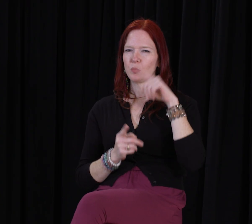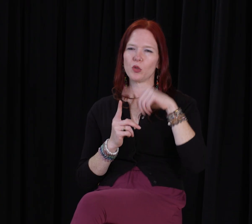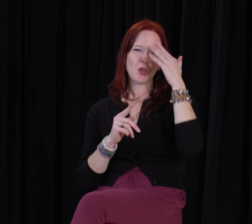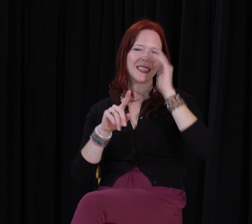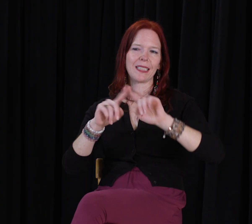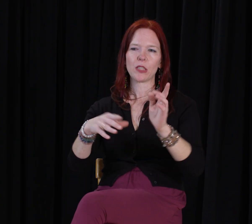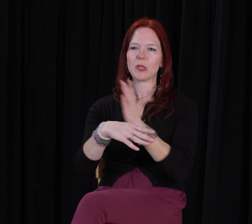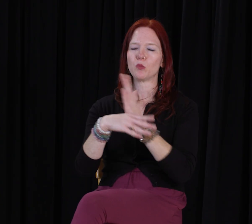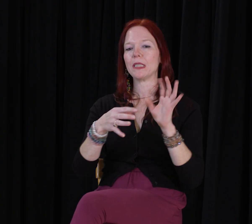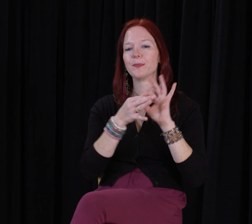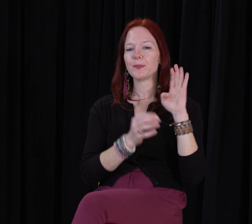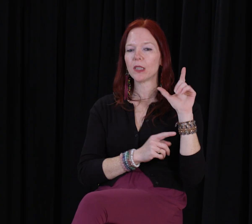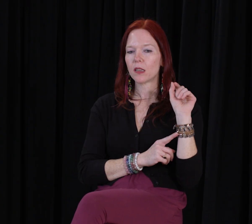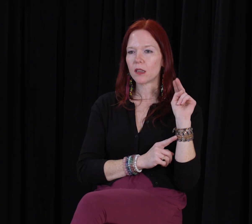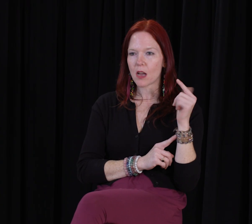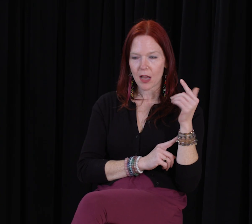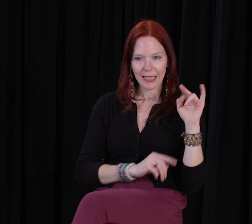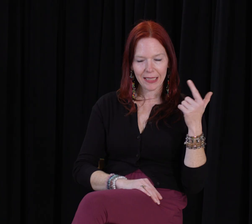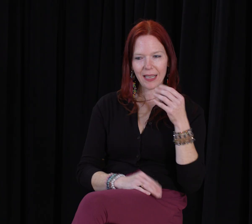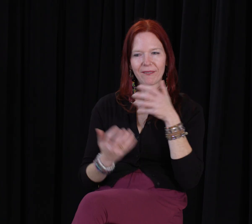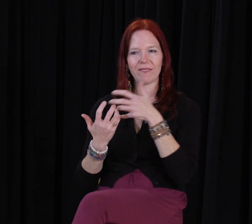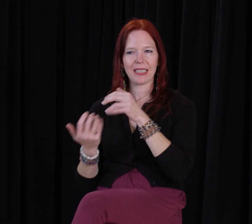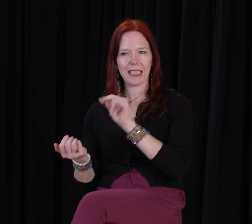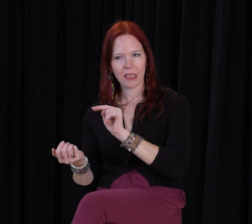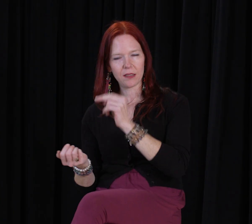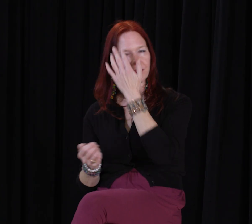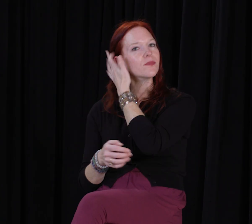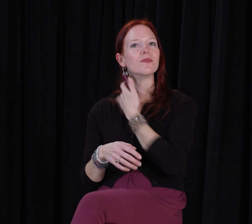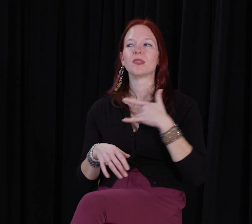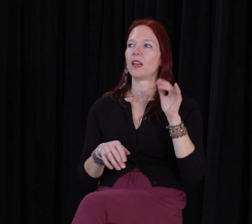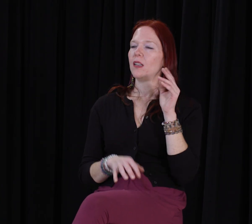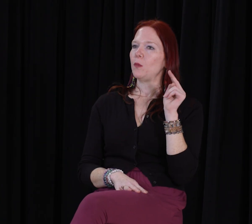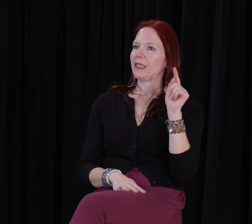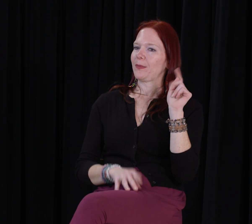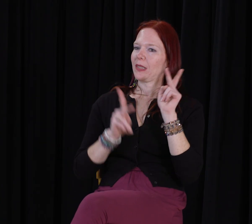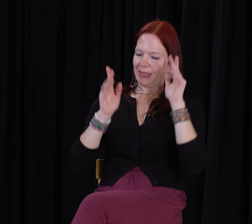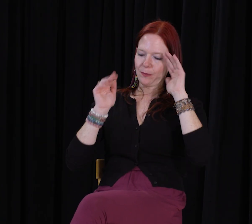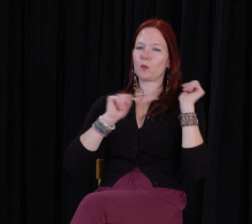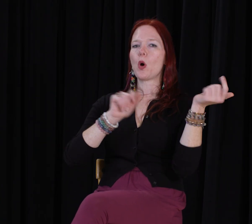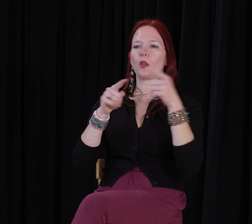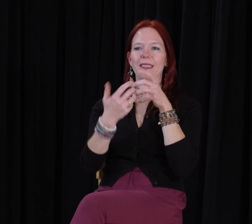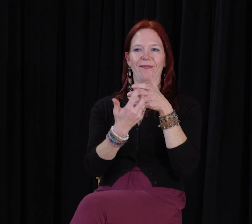to know the difference between belonging and fitting in. Neurotypical people expect everyone to fit in,